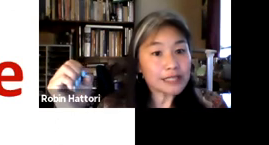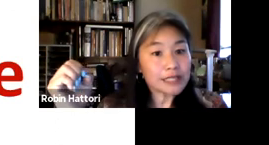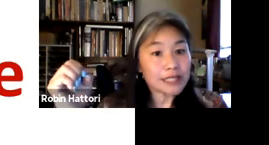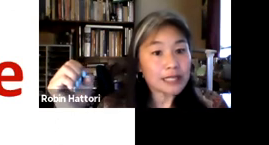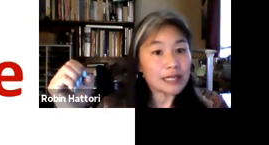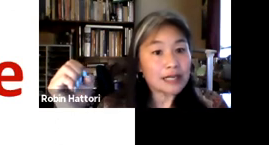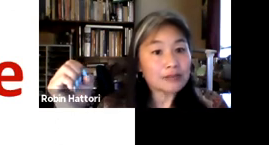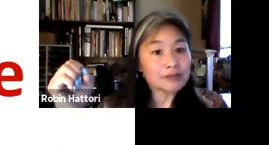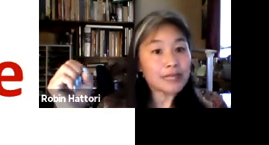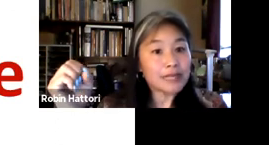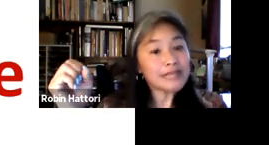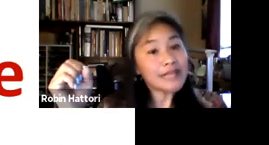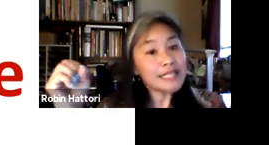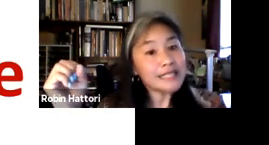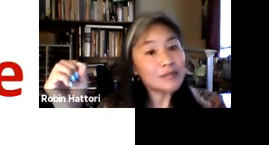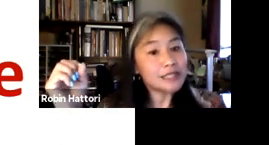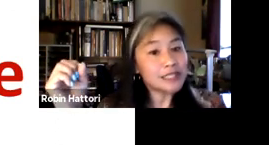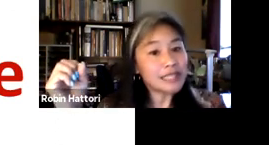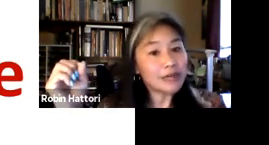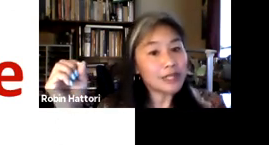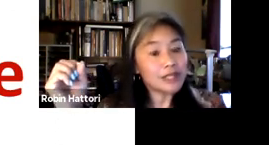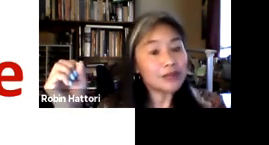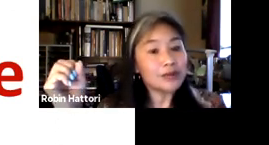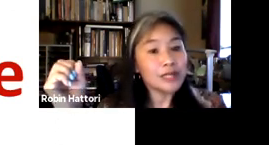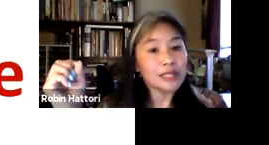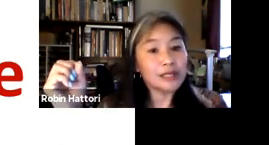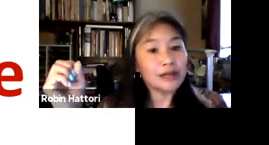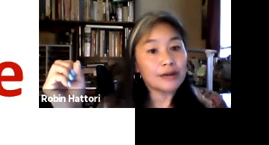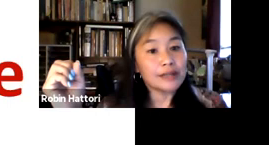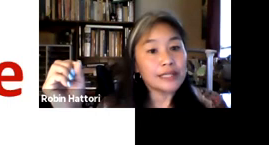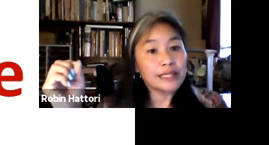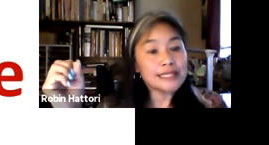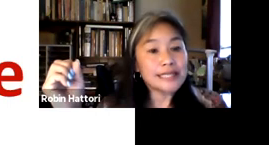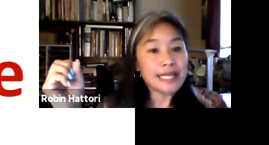in the camps. They, on one hand, we're thrilled that the war was